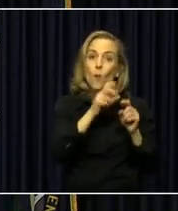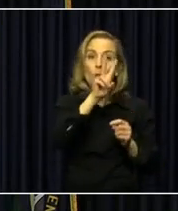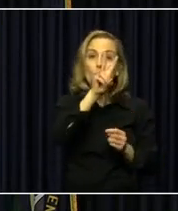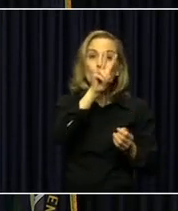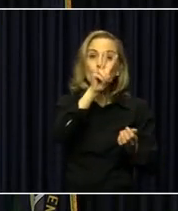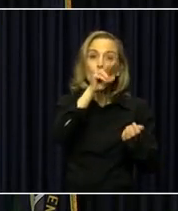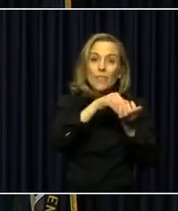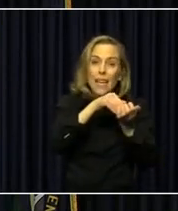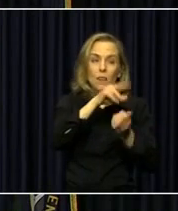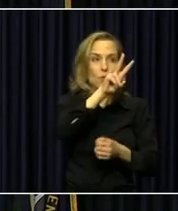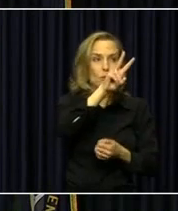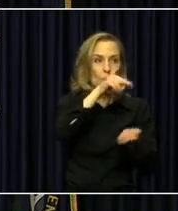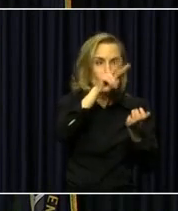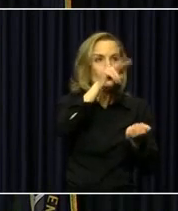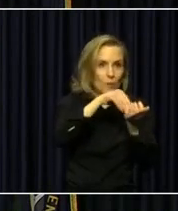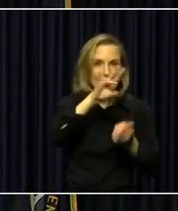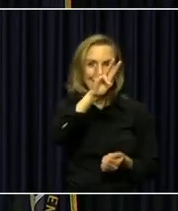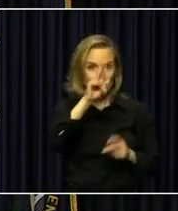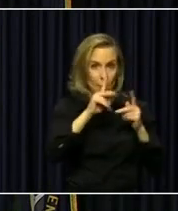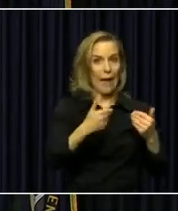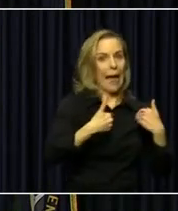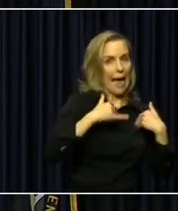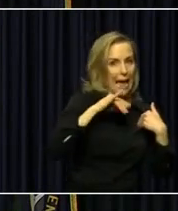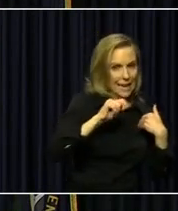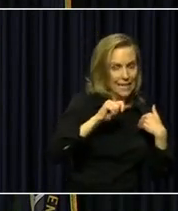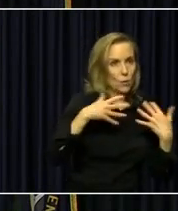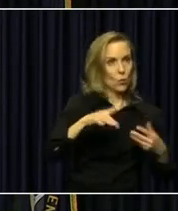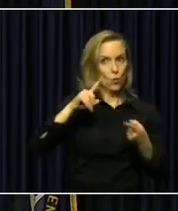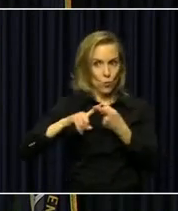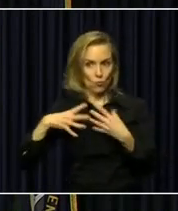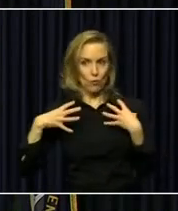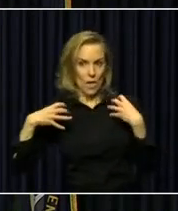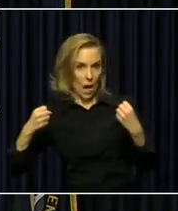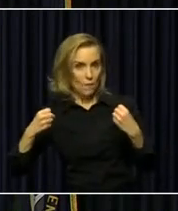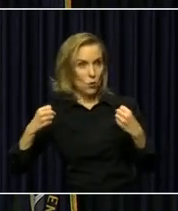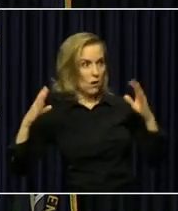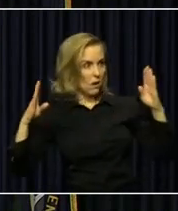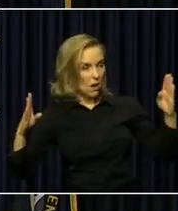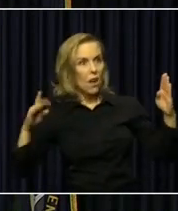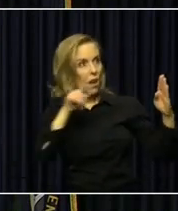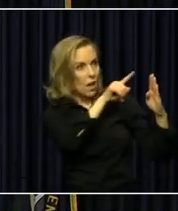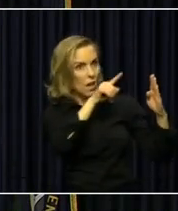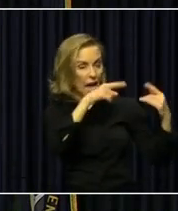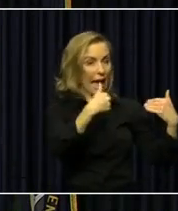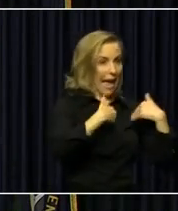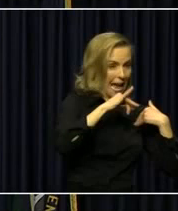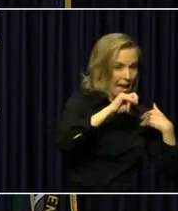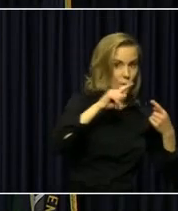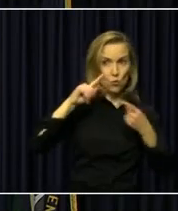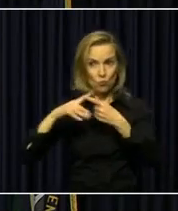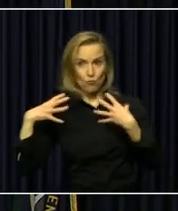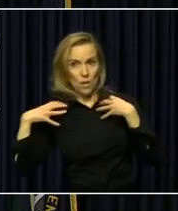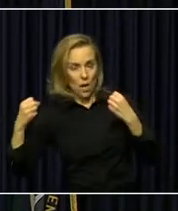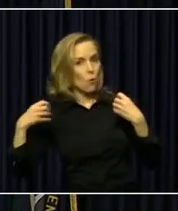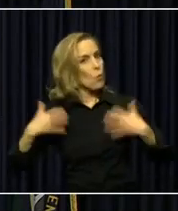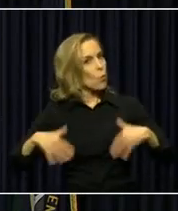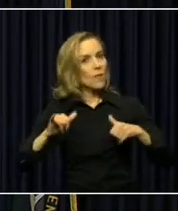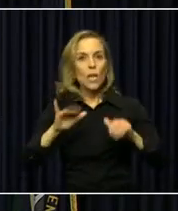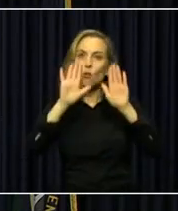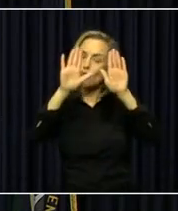THE WORLD DOESN'T SEEM RIGHT AND IT'S HARDER FOR PEOPLE TO